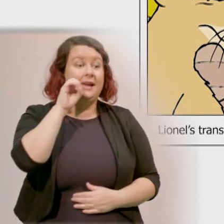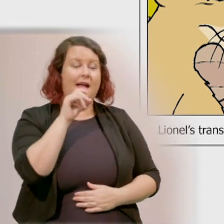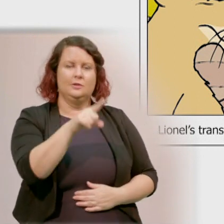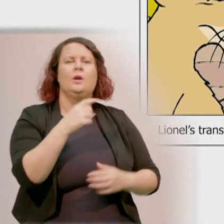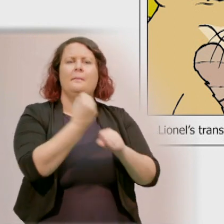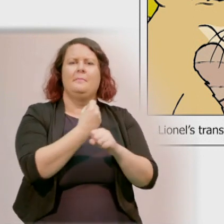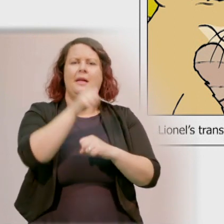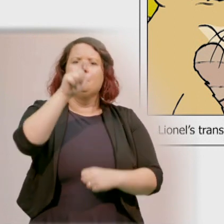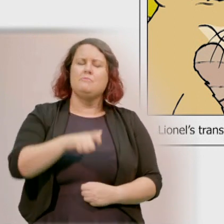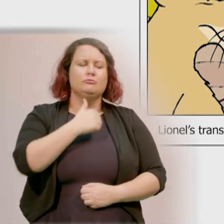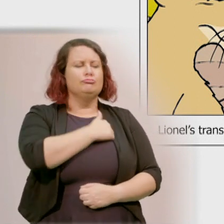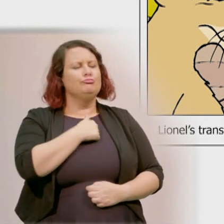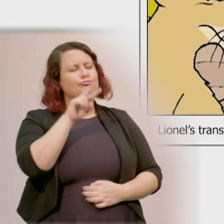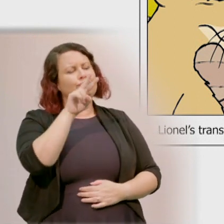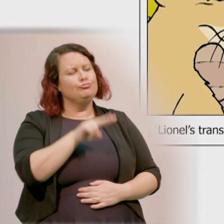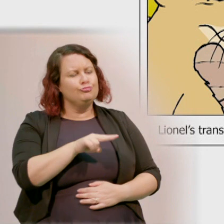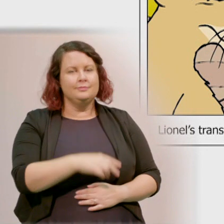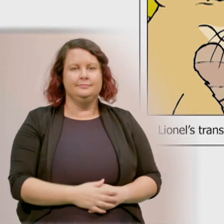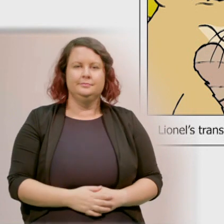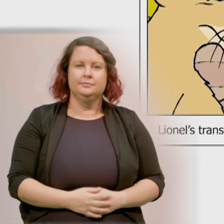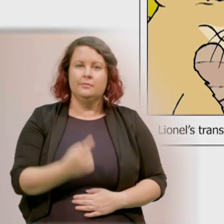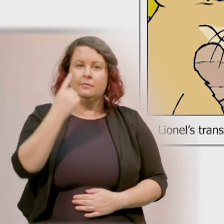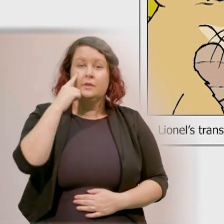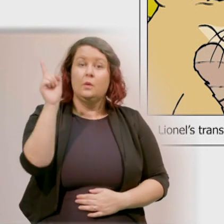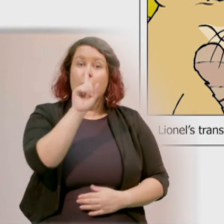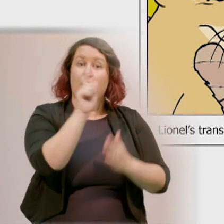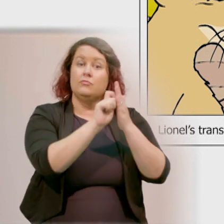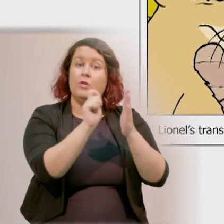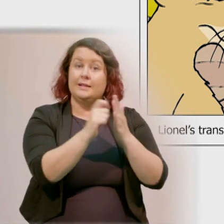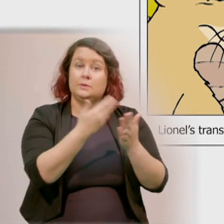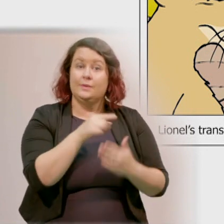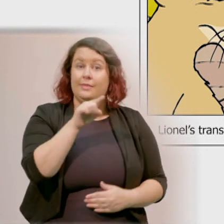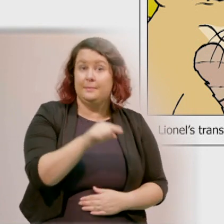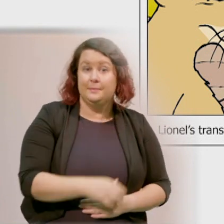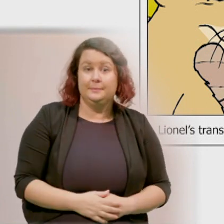As we identified earlier, the purpose of the daily cartoon is to entertain the reader.